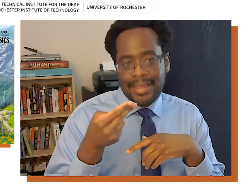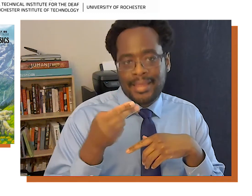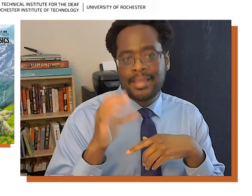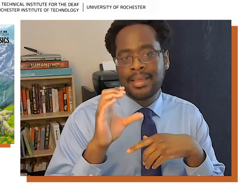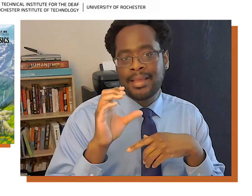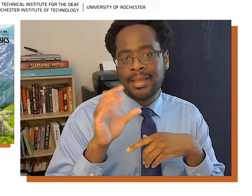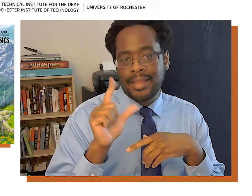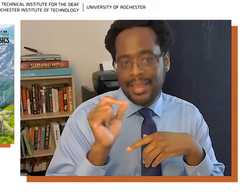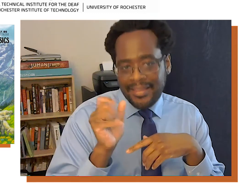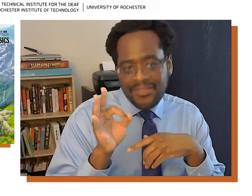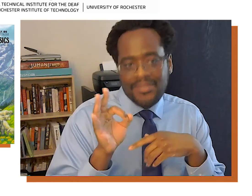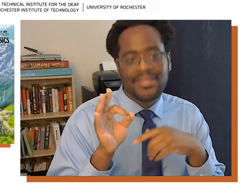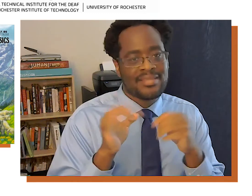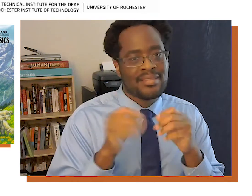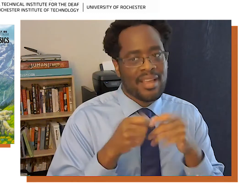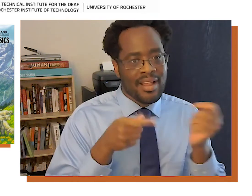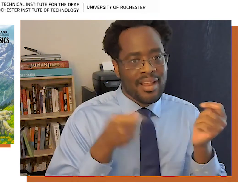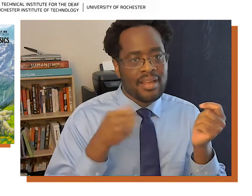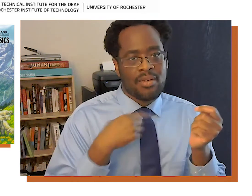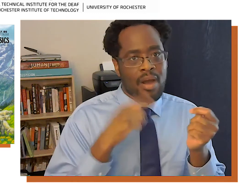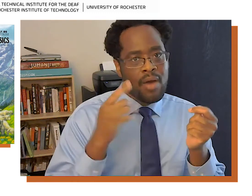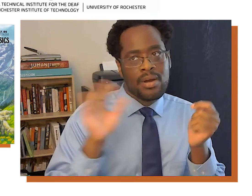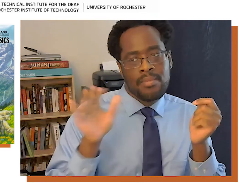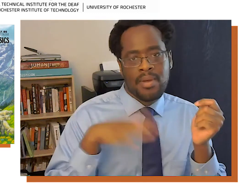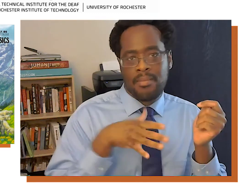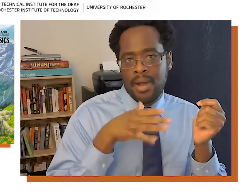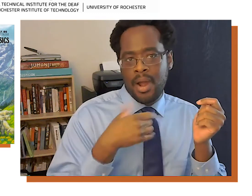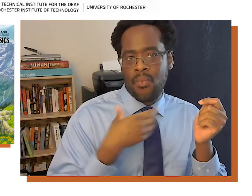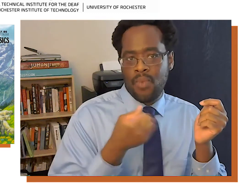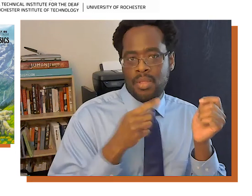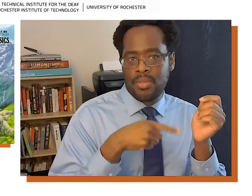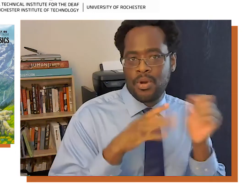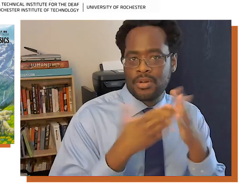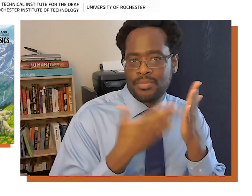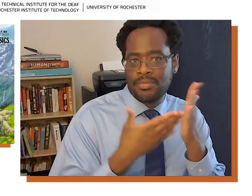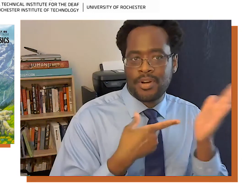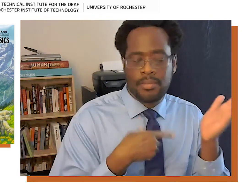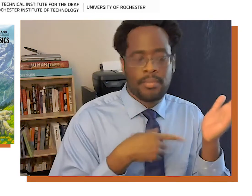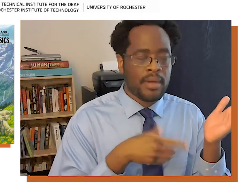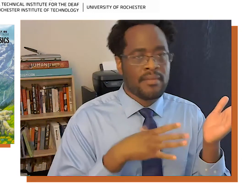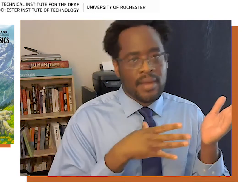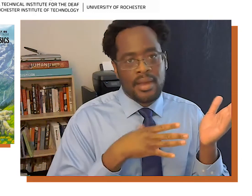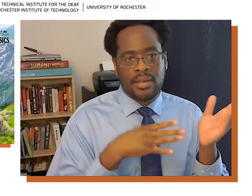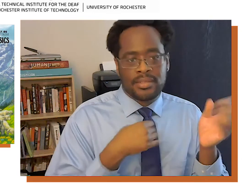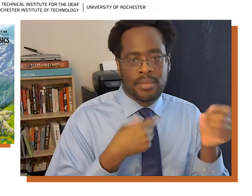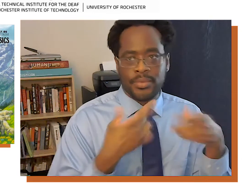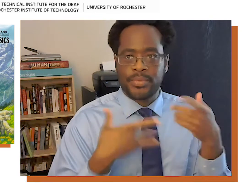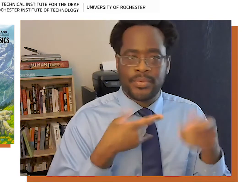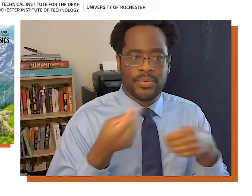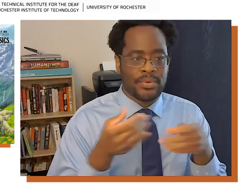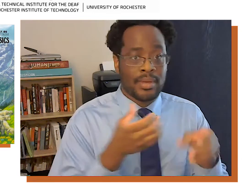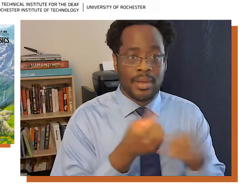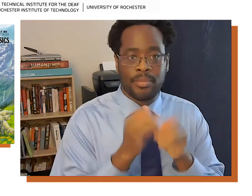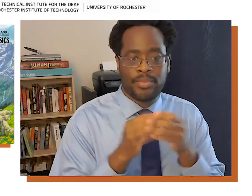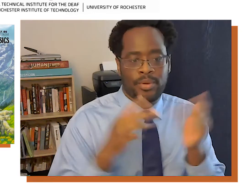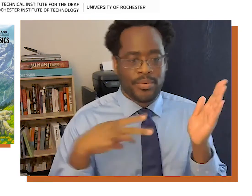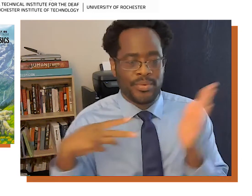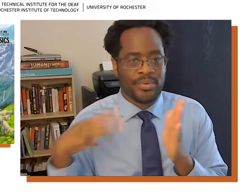One example is "The Berenstain Bears" and "Heathcliff." I remember bringing these little brochures home and telling my mom that I wanted to order these books